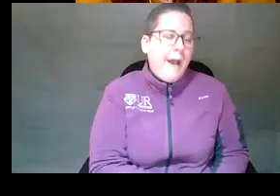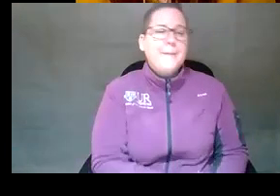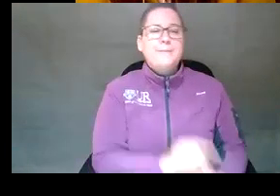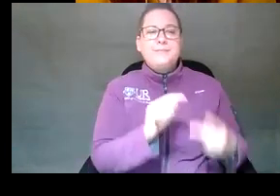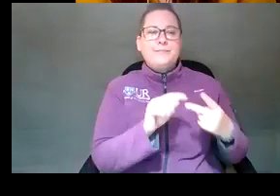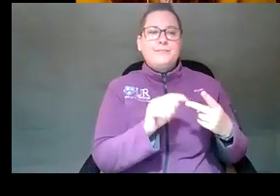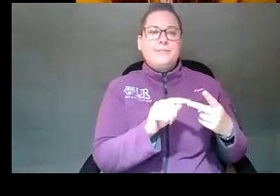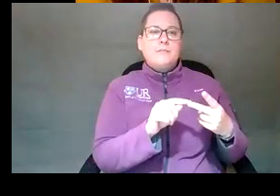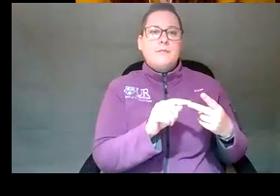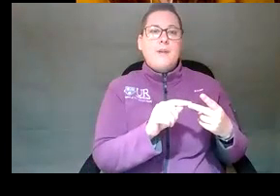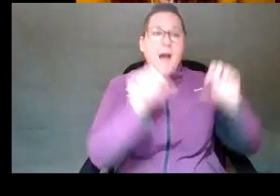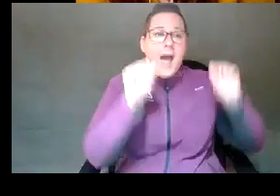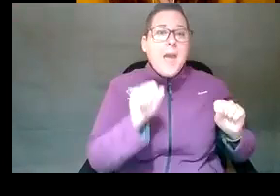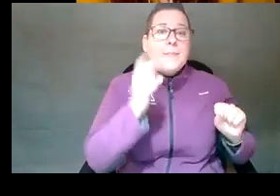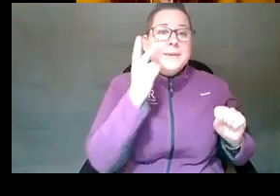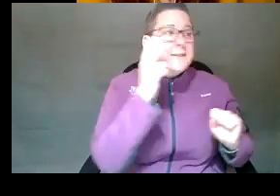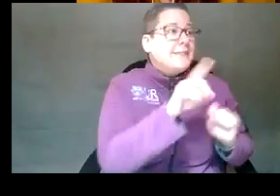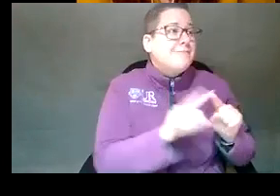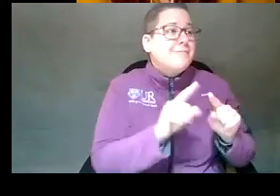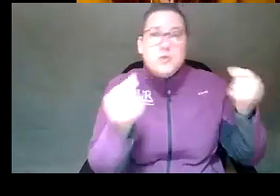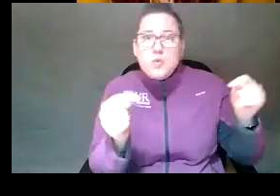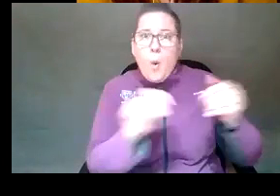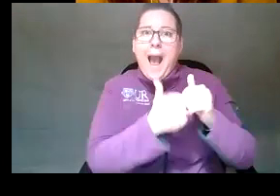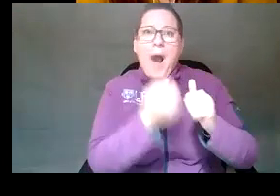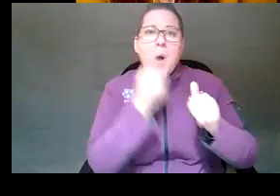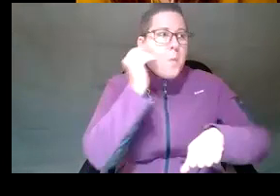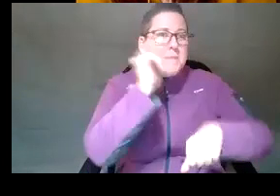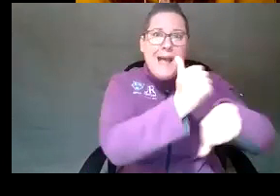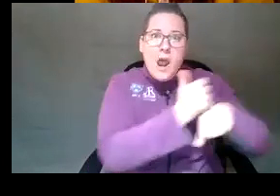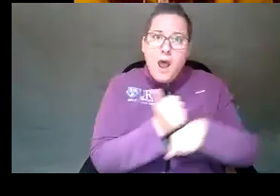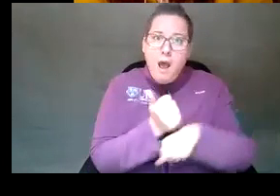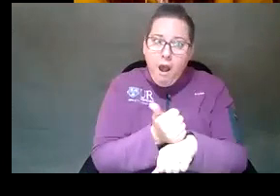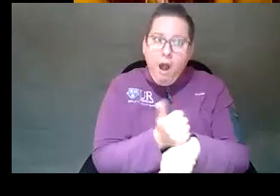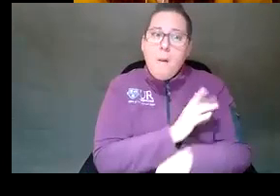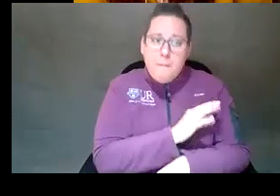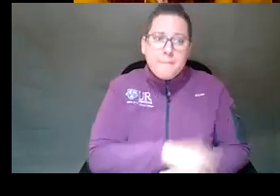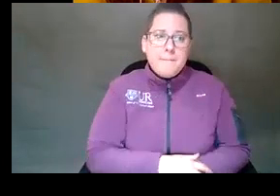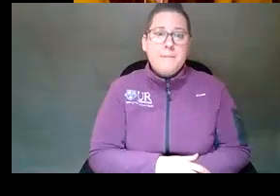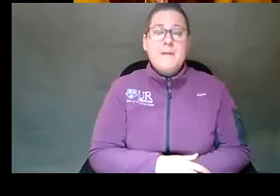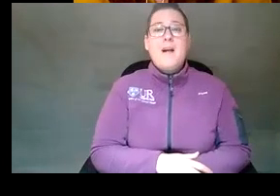able to see toys and the setup of the home and I think especially for some of our behavior cases